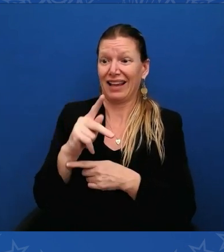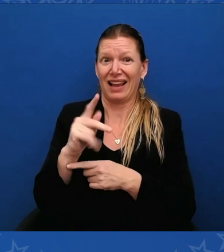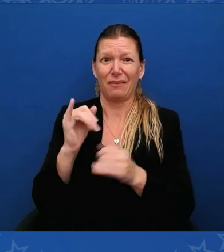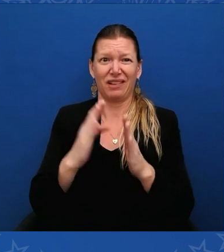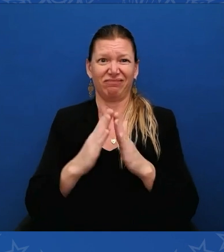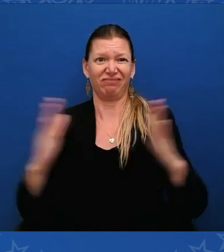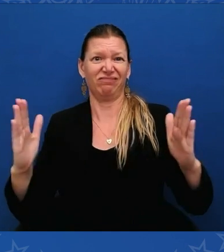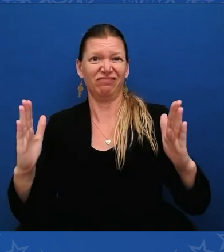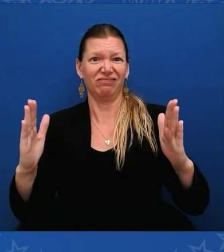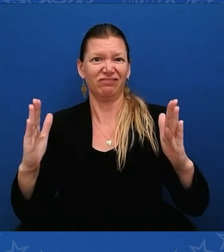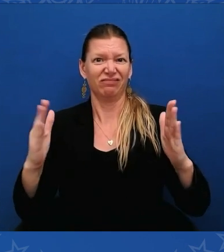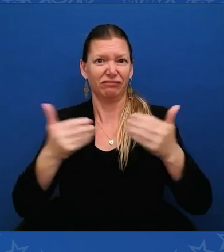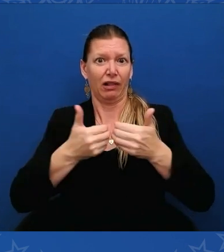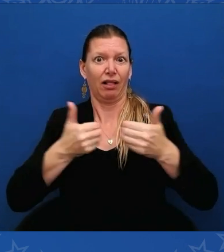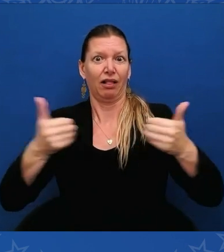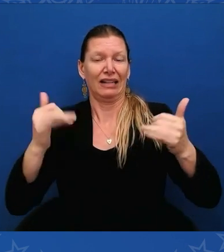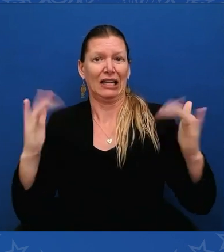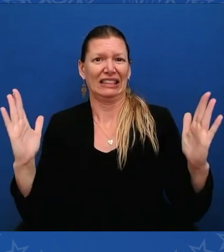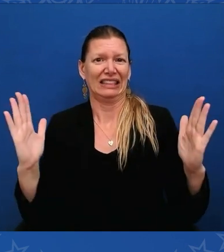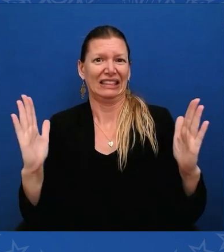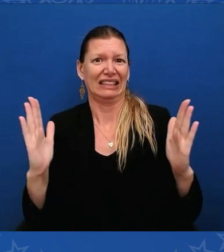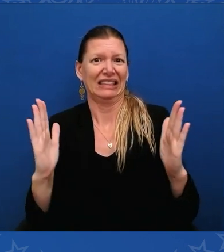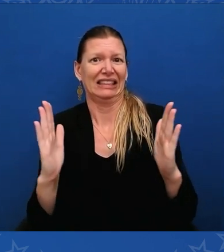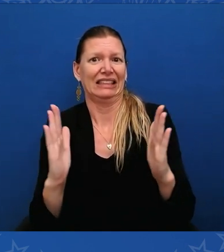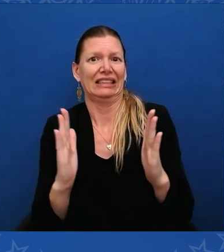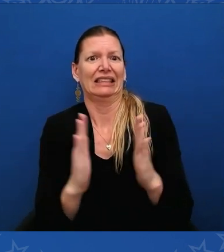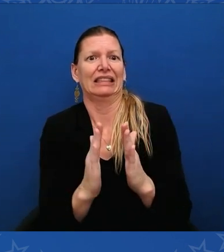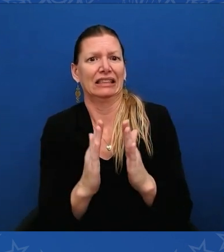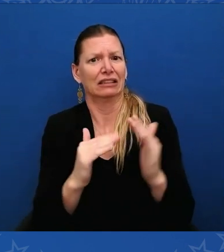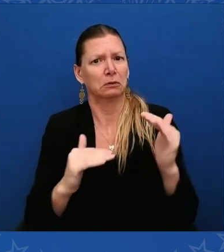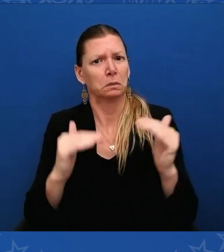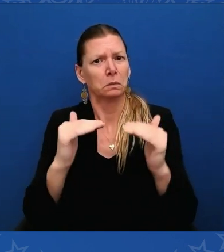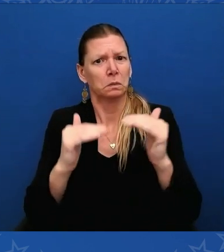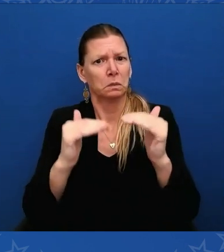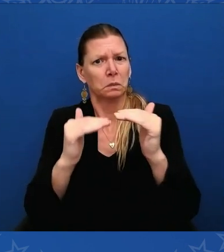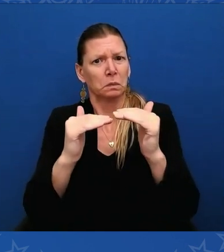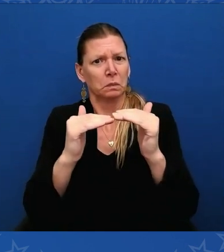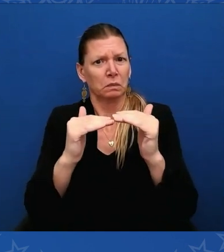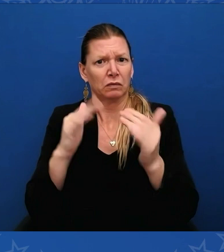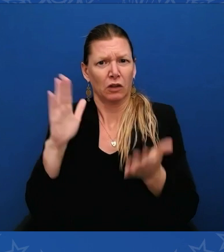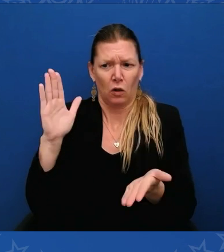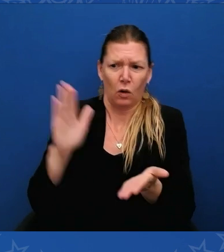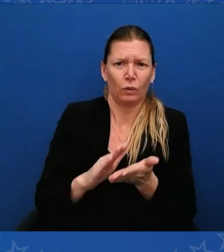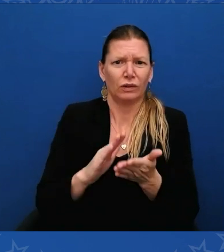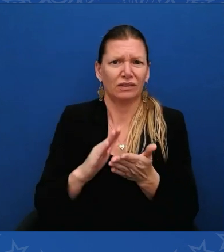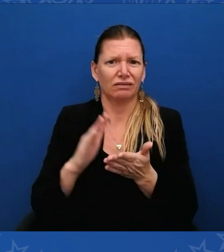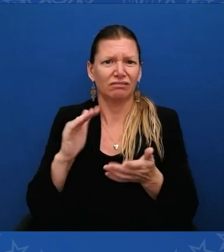And Kamala and I keep taking on corporate greed to bring down prices.